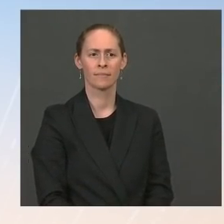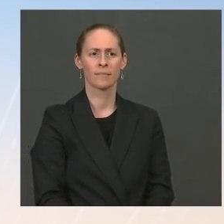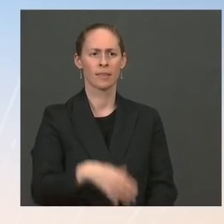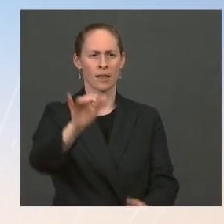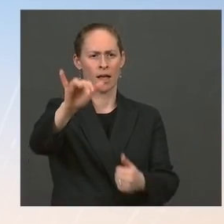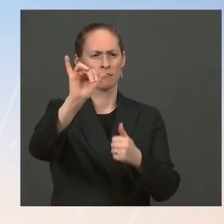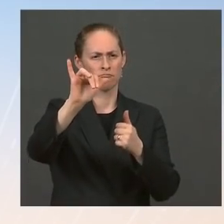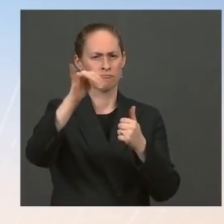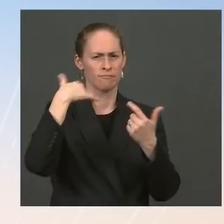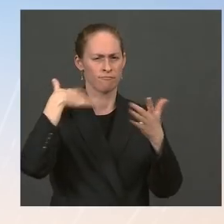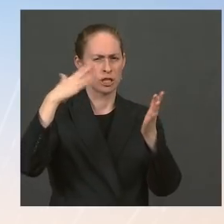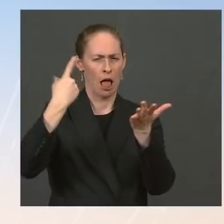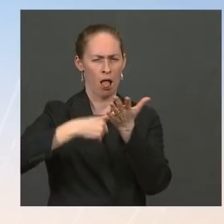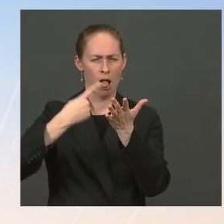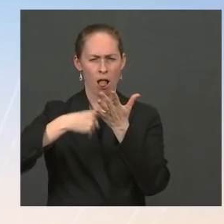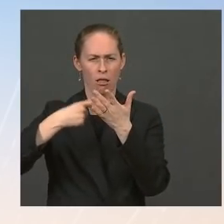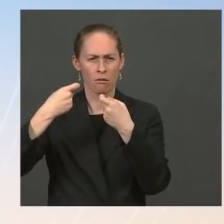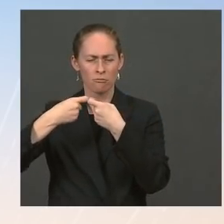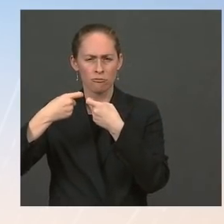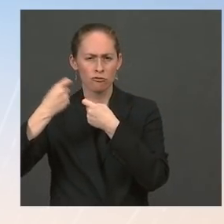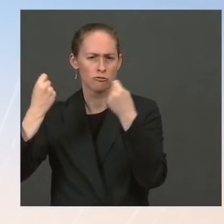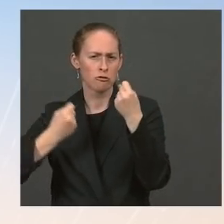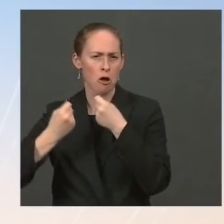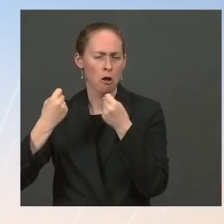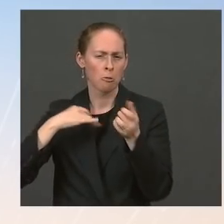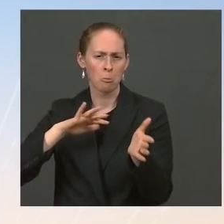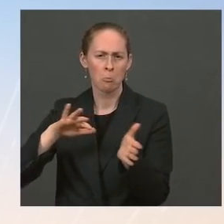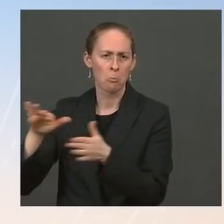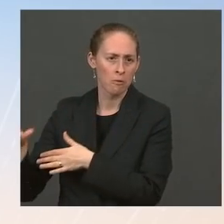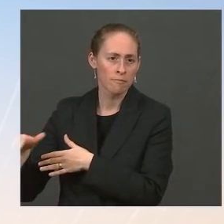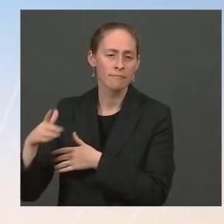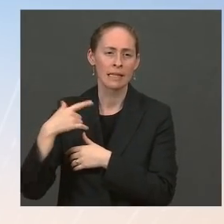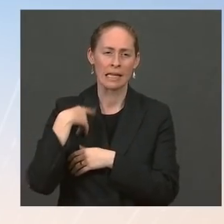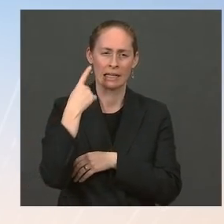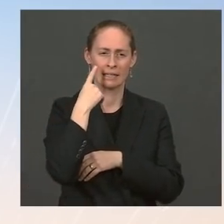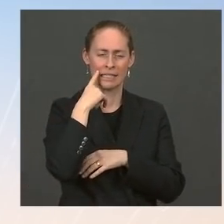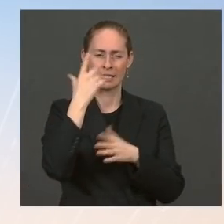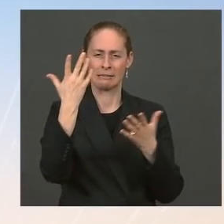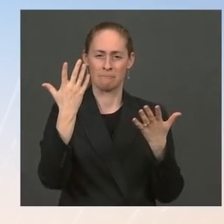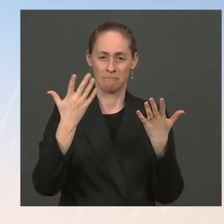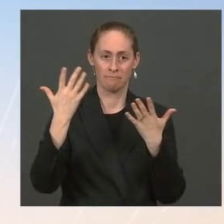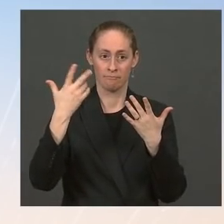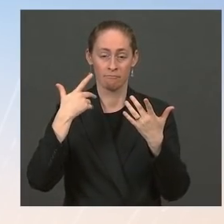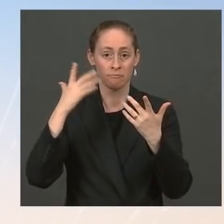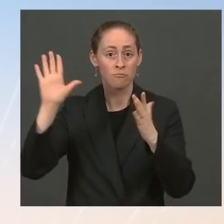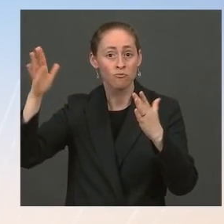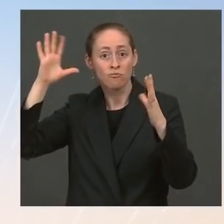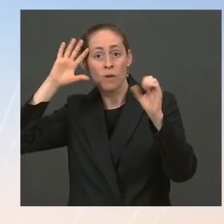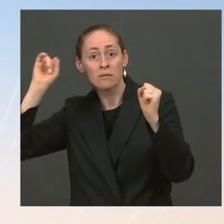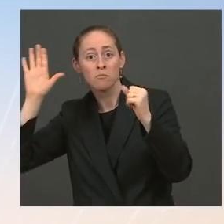I think it's hard for any analyst to look at the President's approach to reengaging with allies around the world,